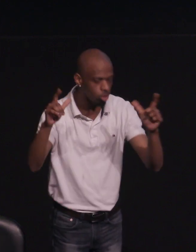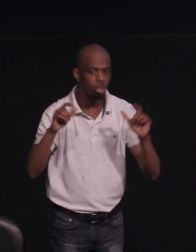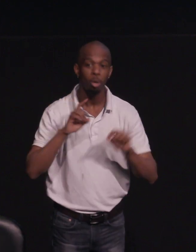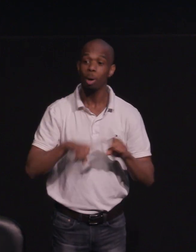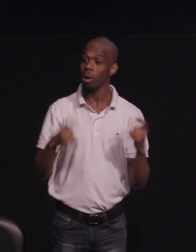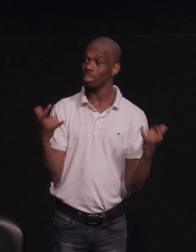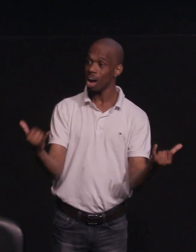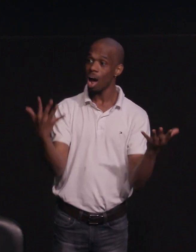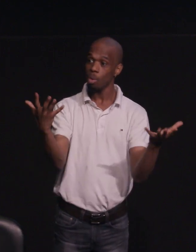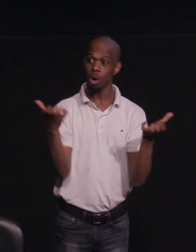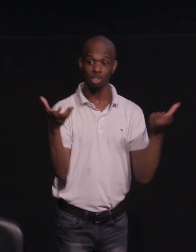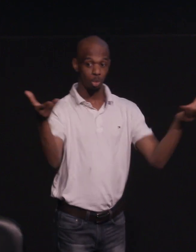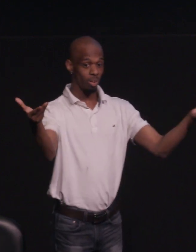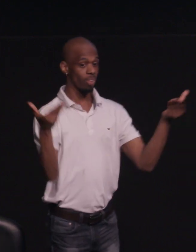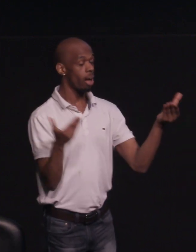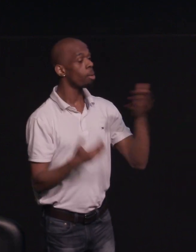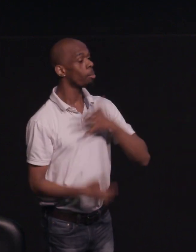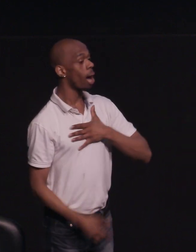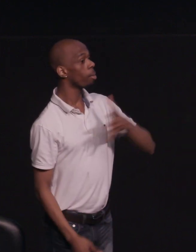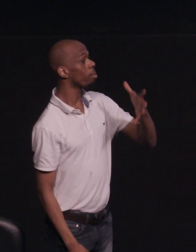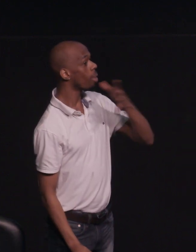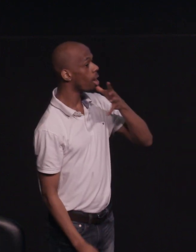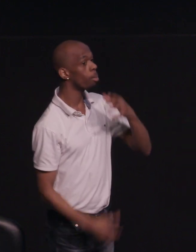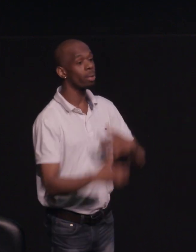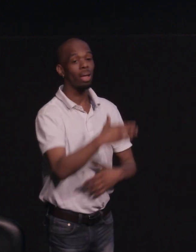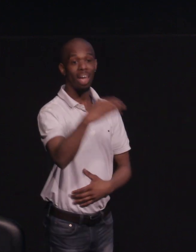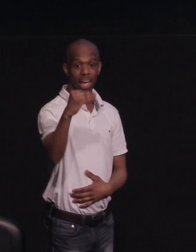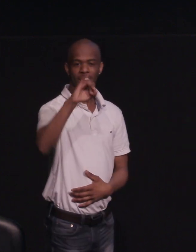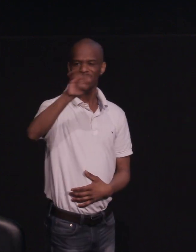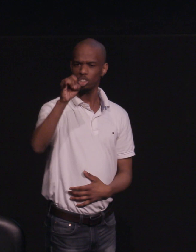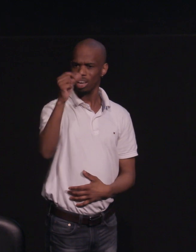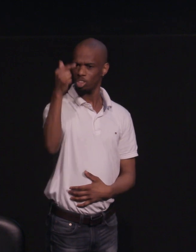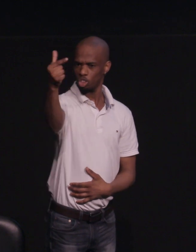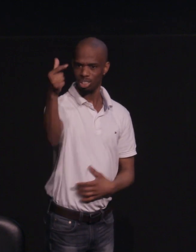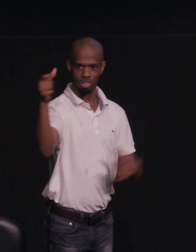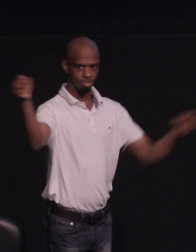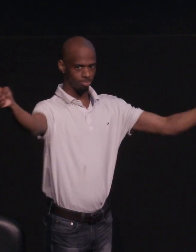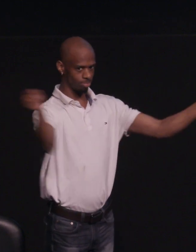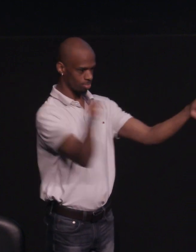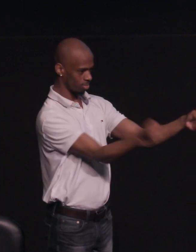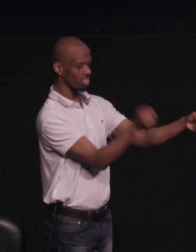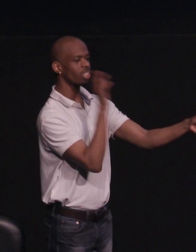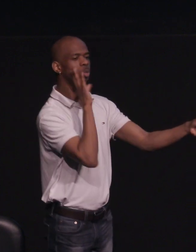and my mom to the stage and they're gonna be doing a acoustic version of "Burden Down."